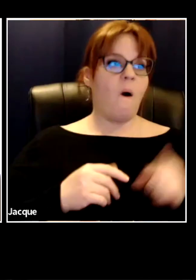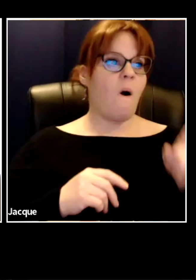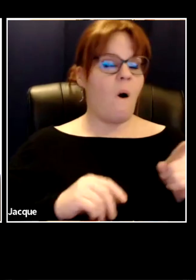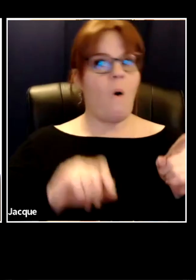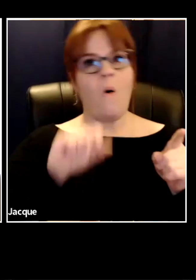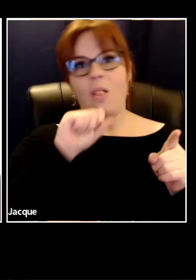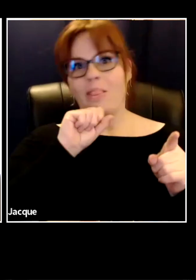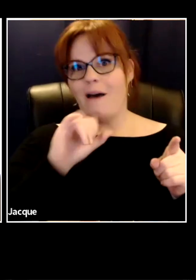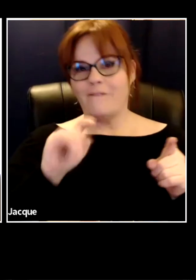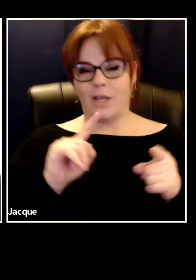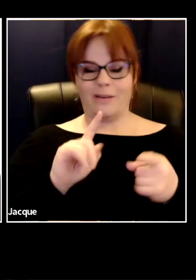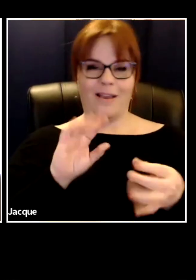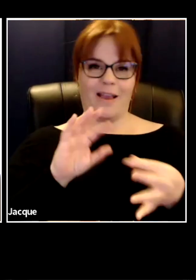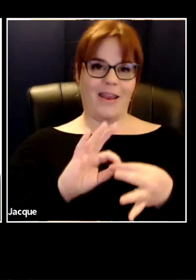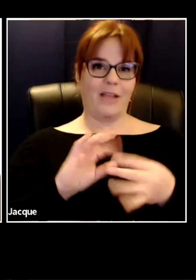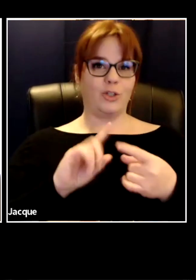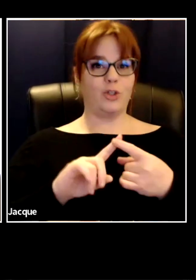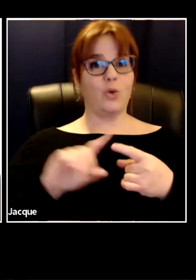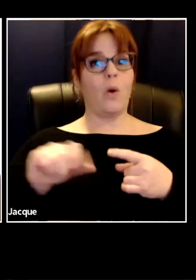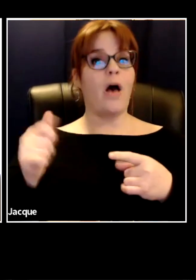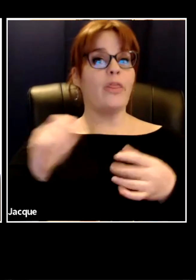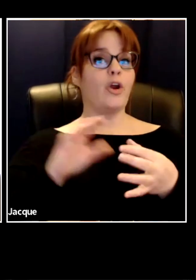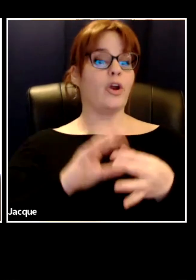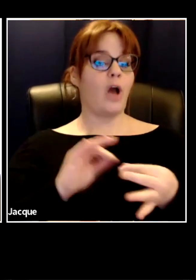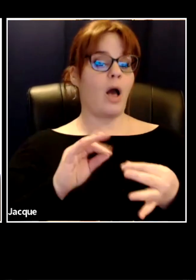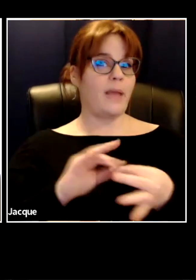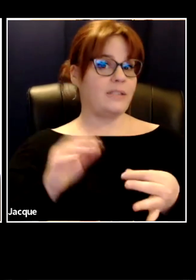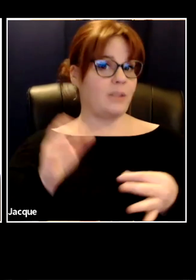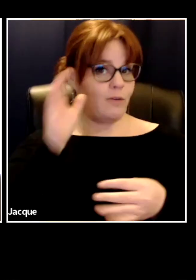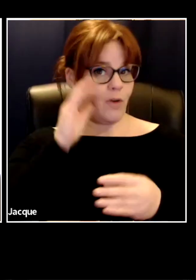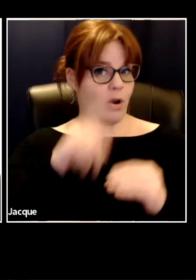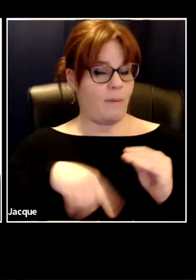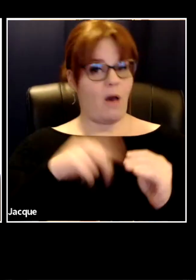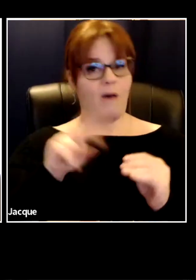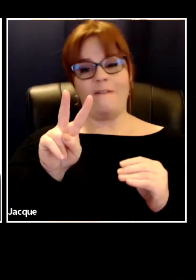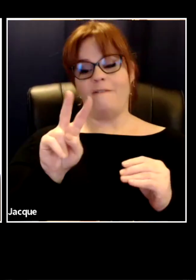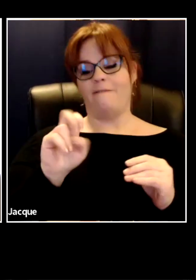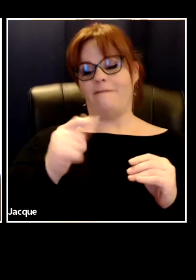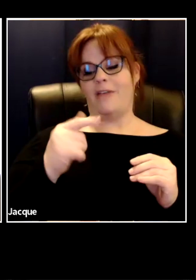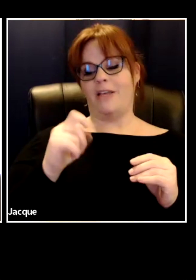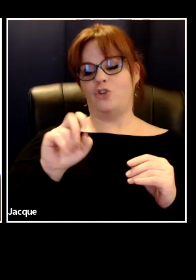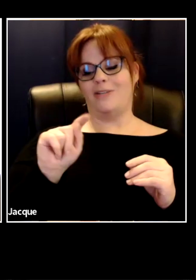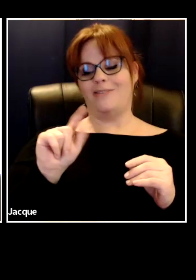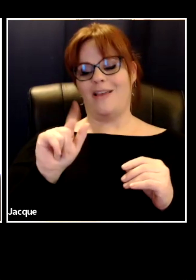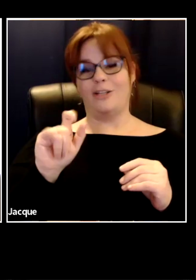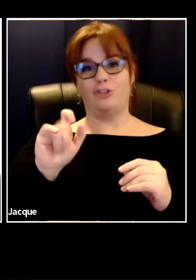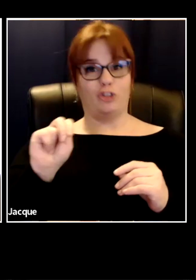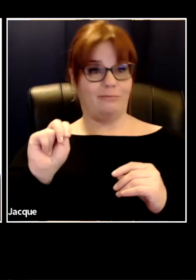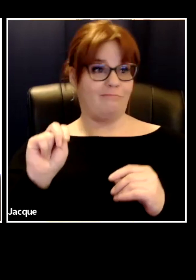comments we've heard before about vegetation and overhang vegetation.